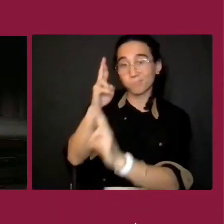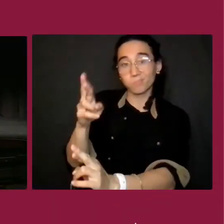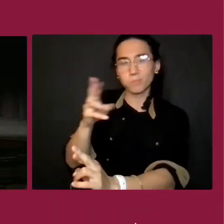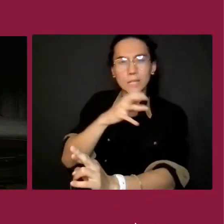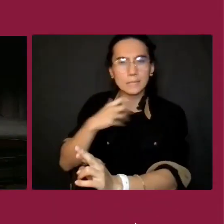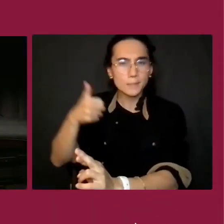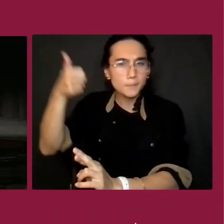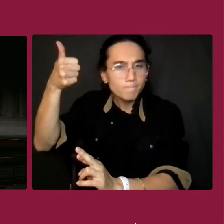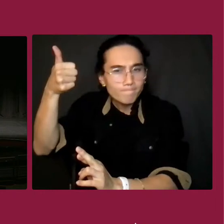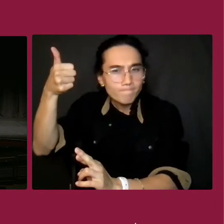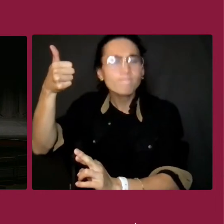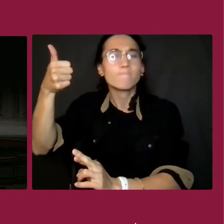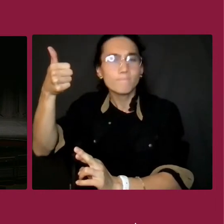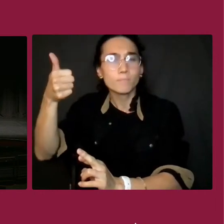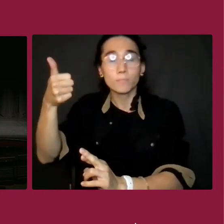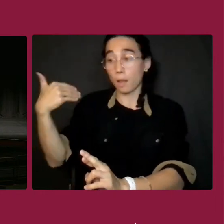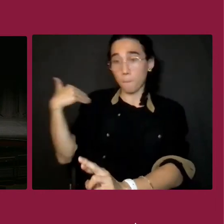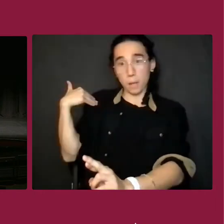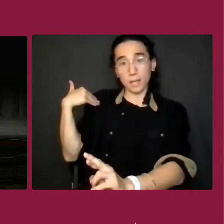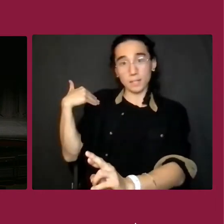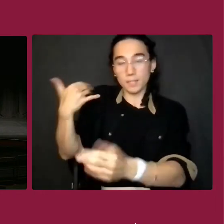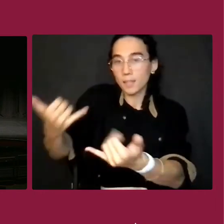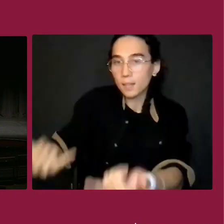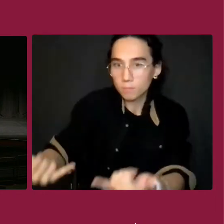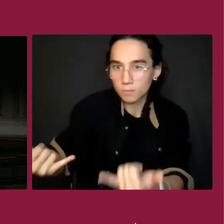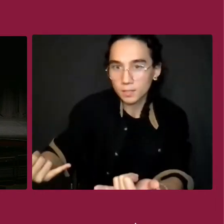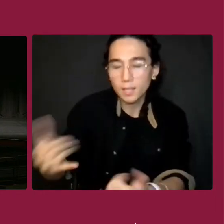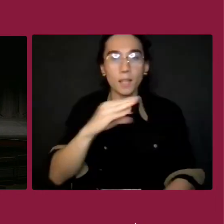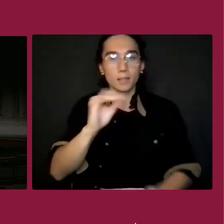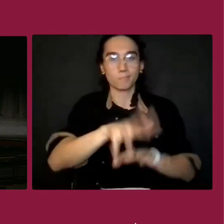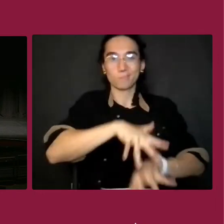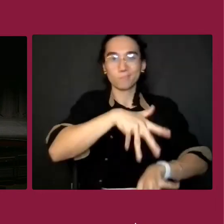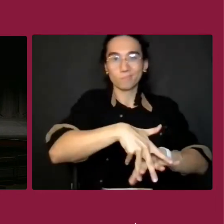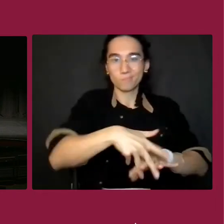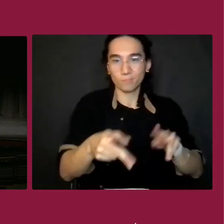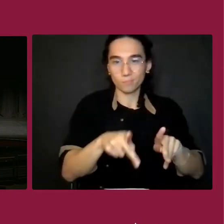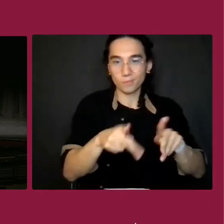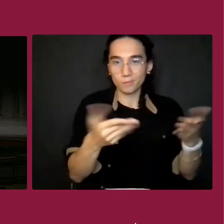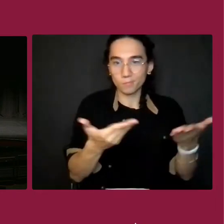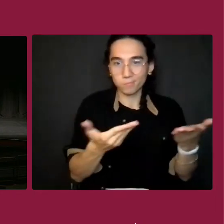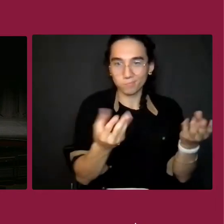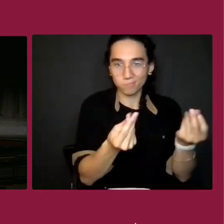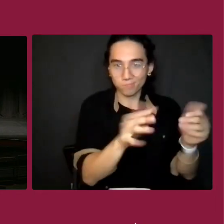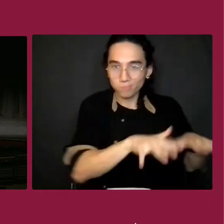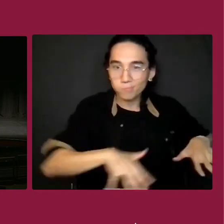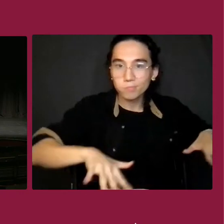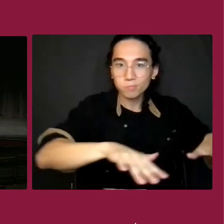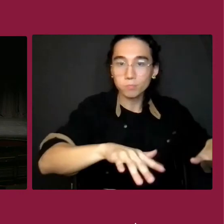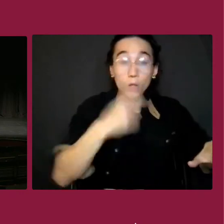and the enduring presence of Indigenous peoples on this land. We recognize that these tribes are still here, and we